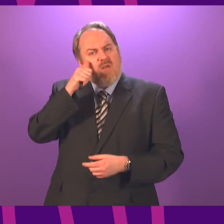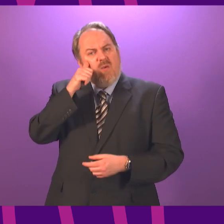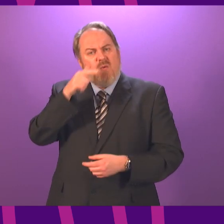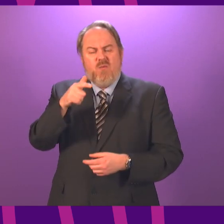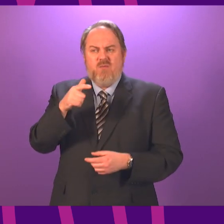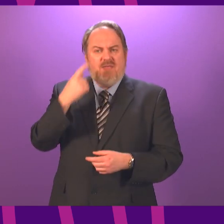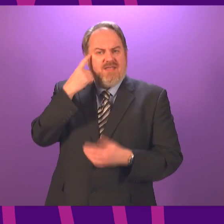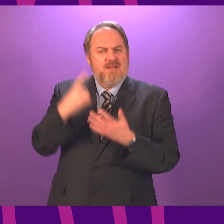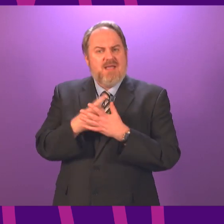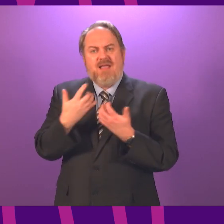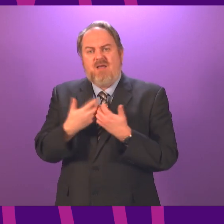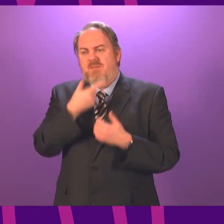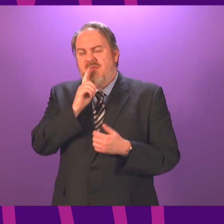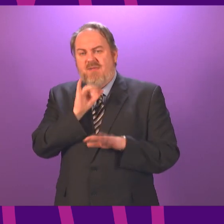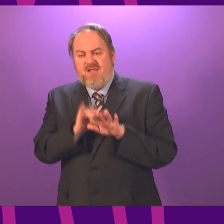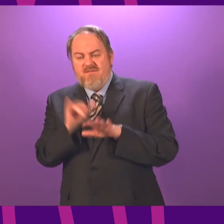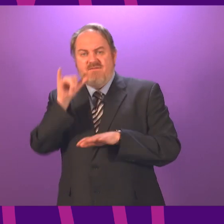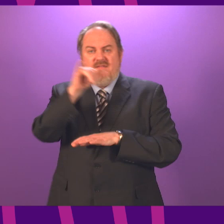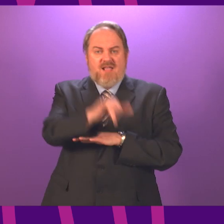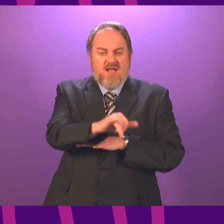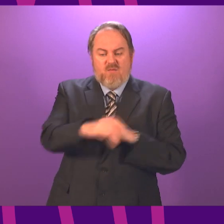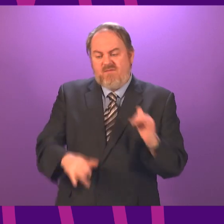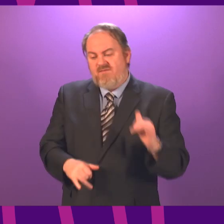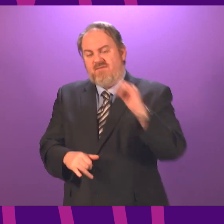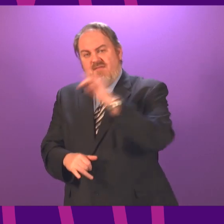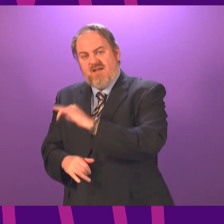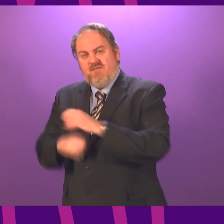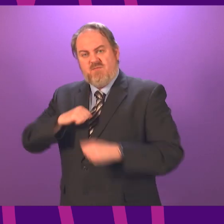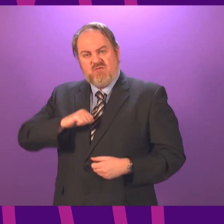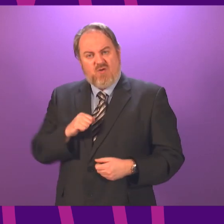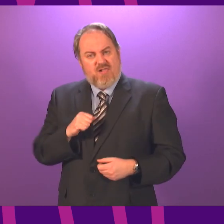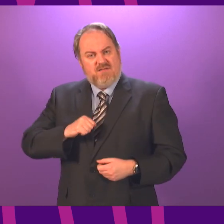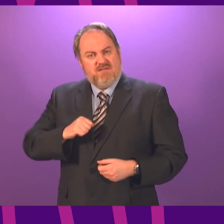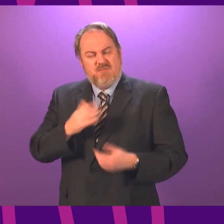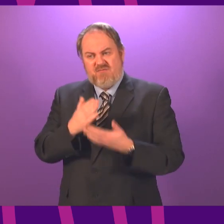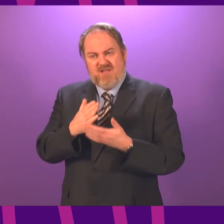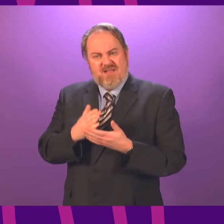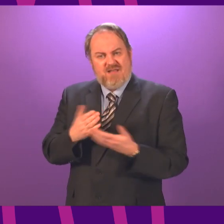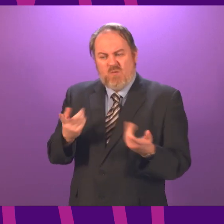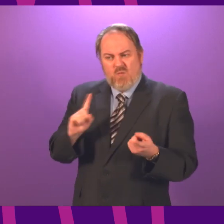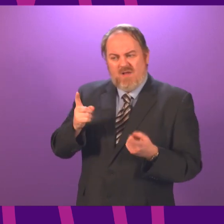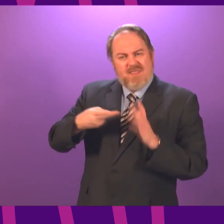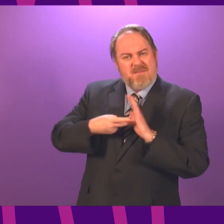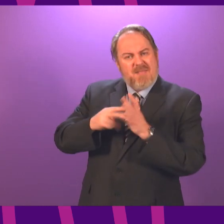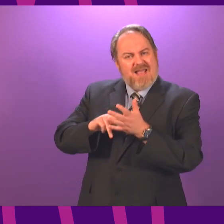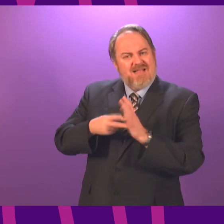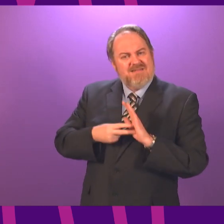restrictions, can the First Minister advise members on the extent to which the proposed